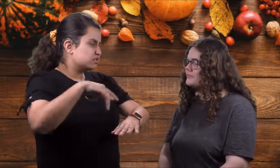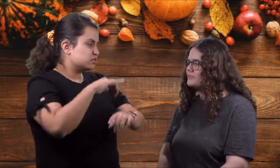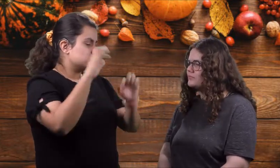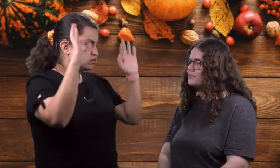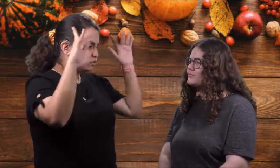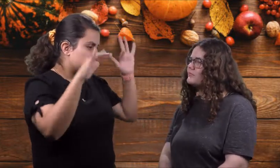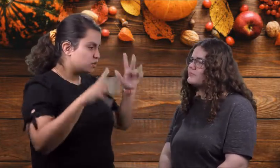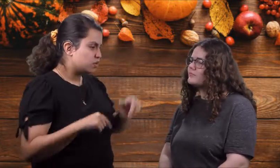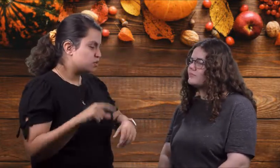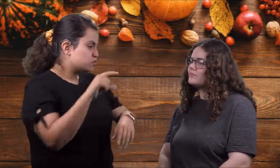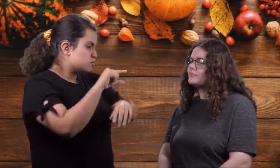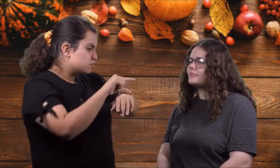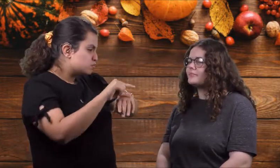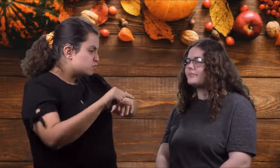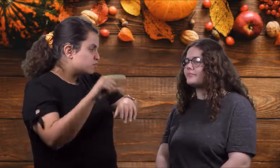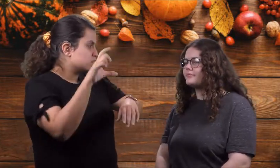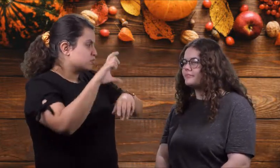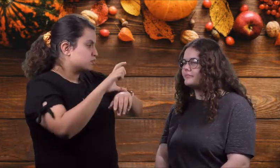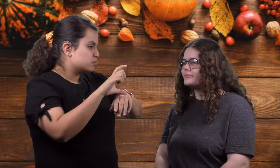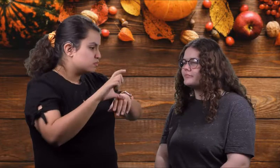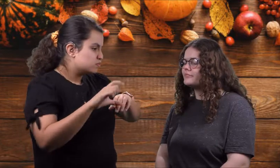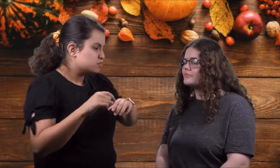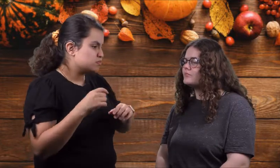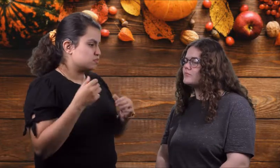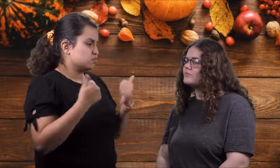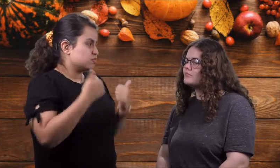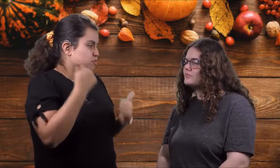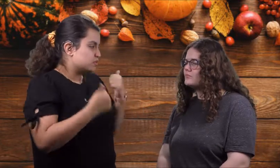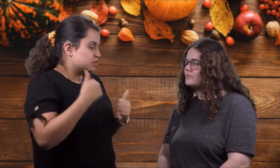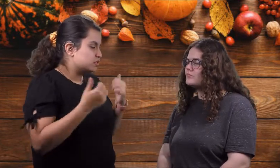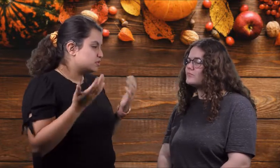[Interpreter Person 1] Did the area where you live get a lot of snow or a little bit?